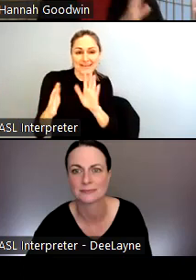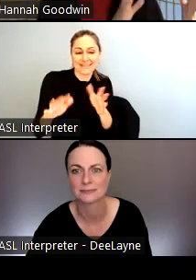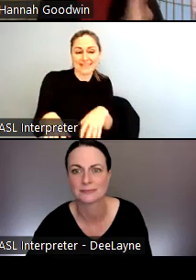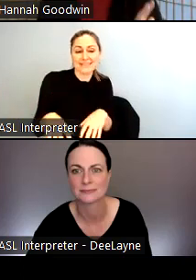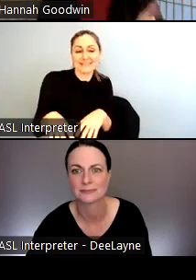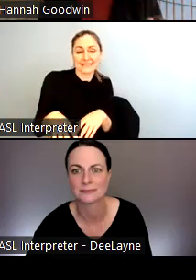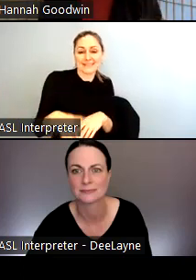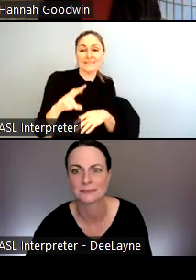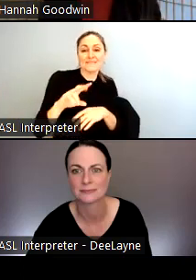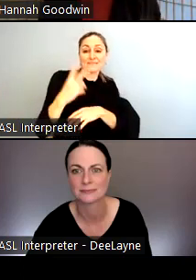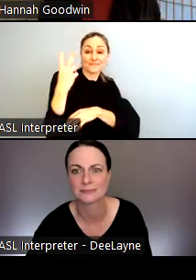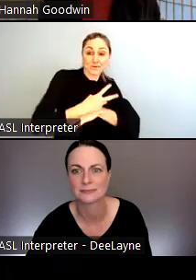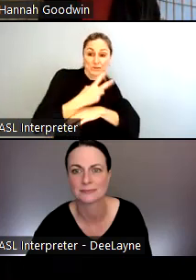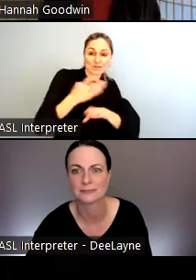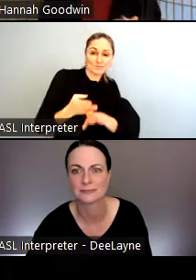that are prior to the main conference.